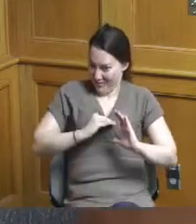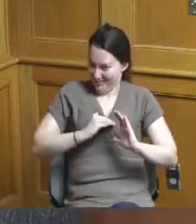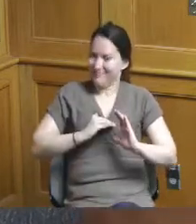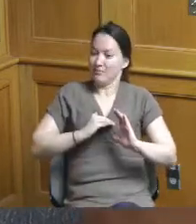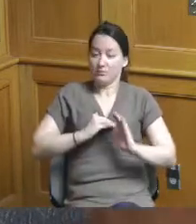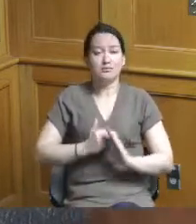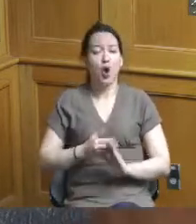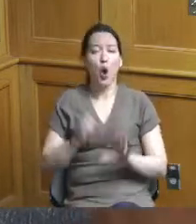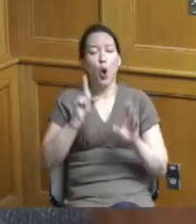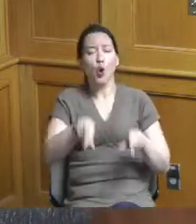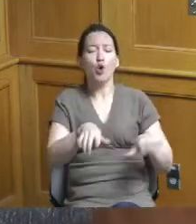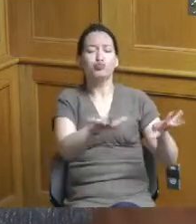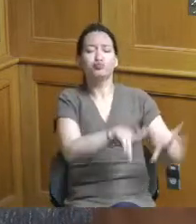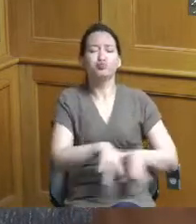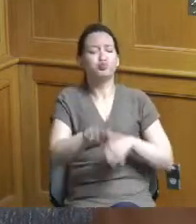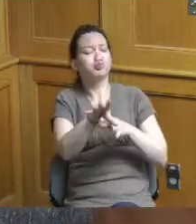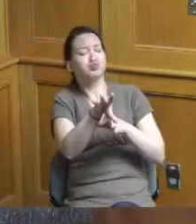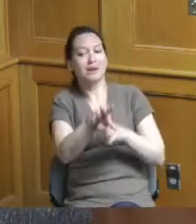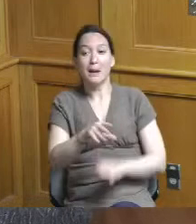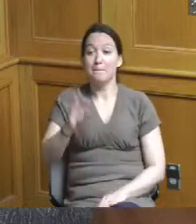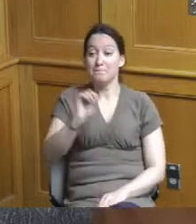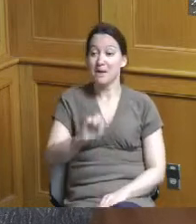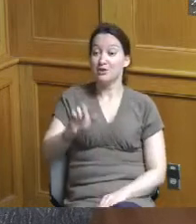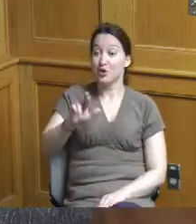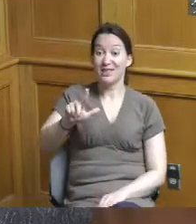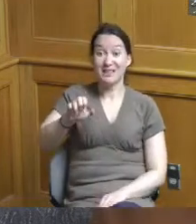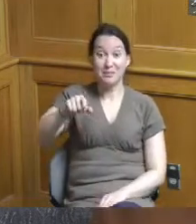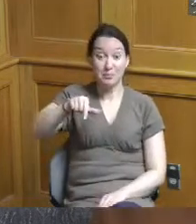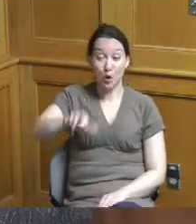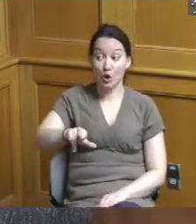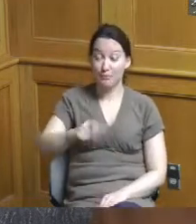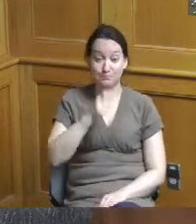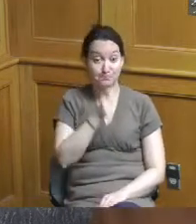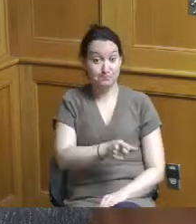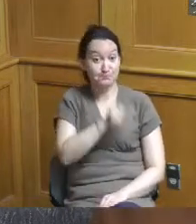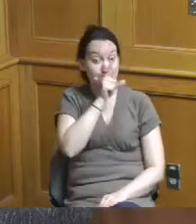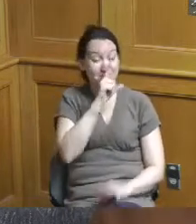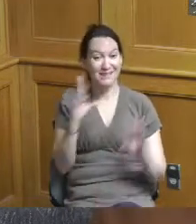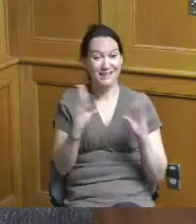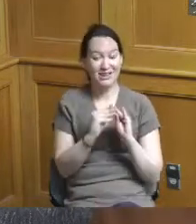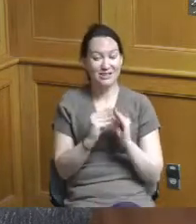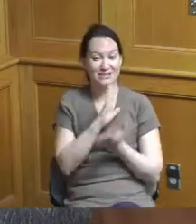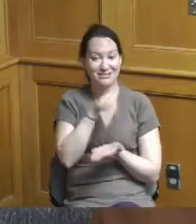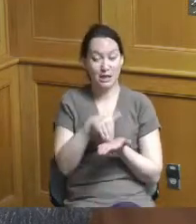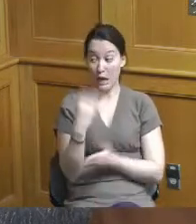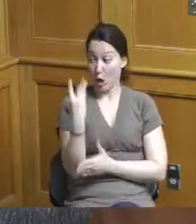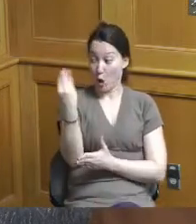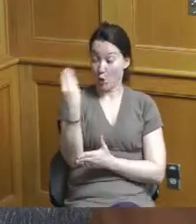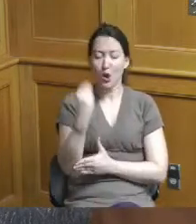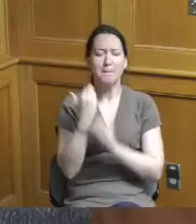to the tape Mr Liebert said that if we did not do Convention Center outdoors with the picnic tables